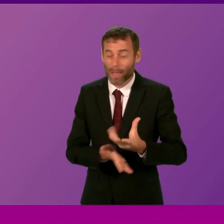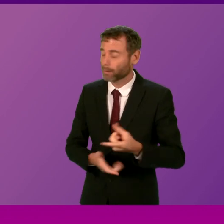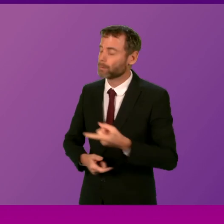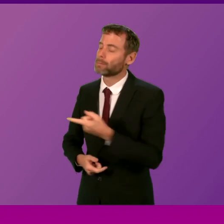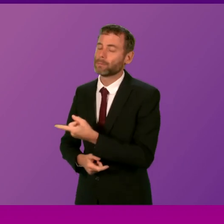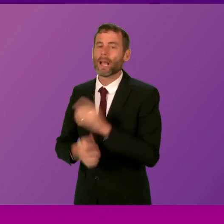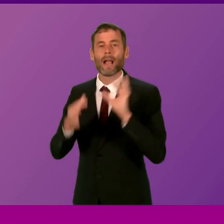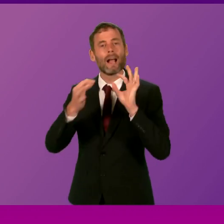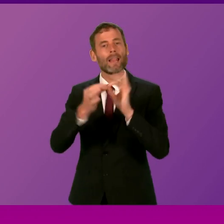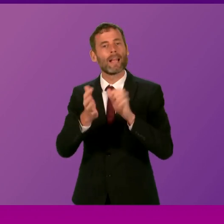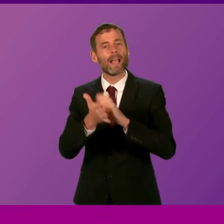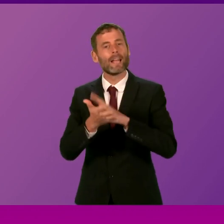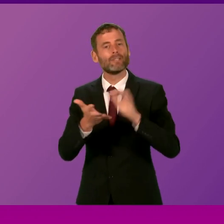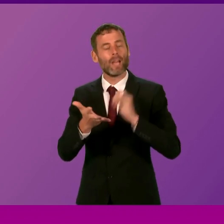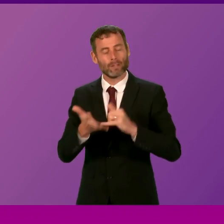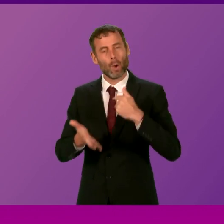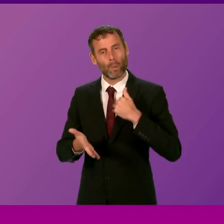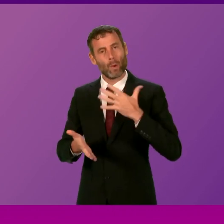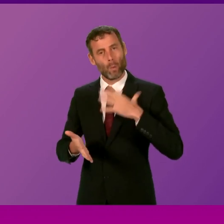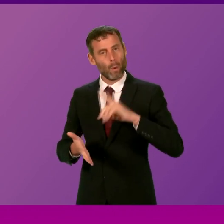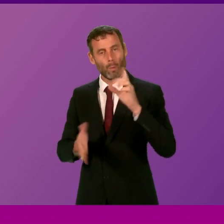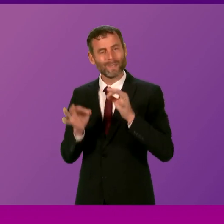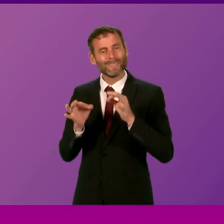to eradicating delayed discharge and we will work with our partners to do that.